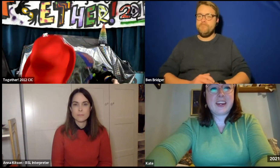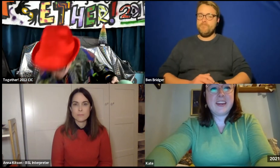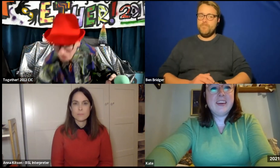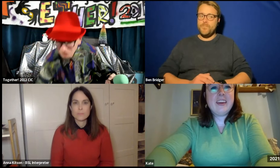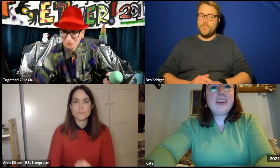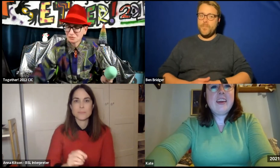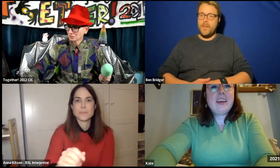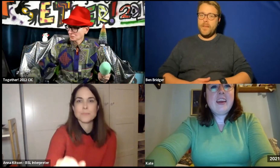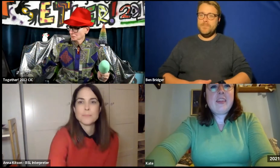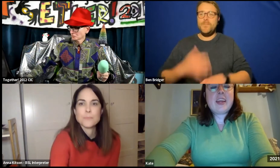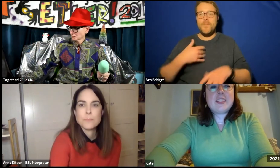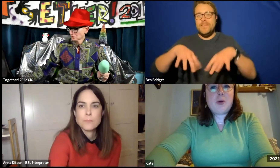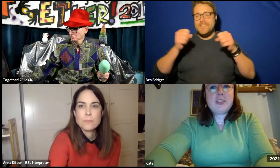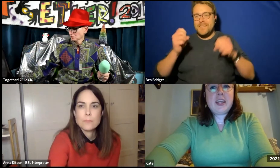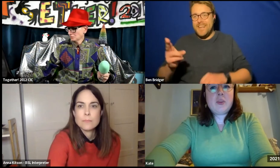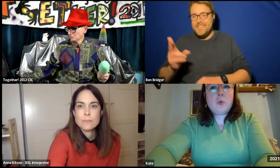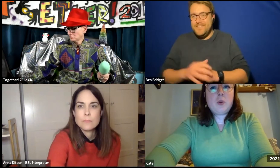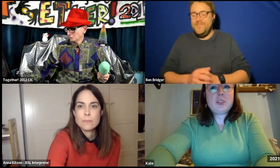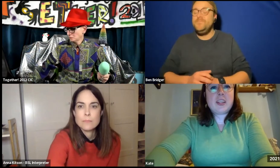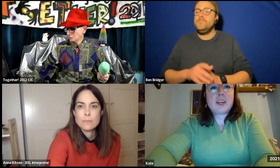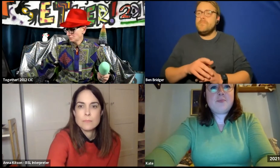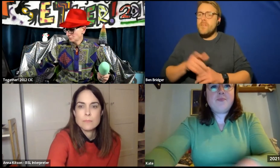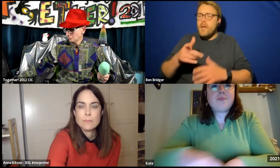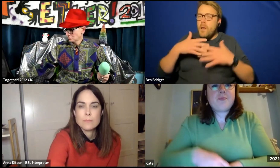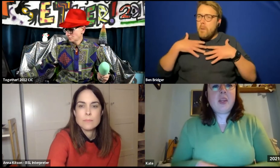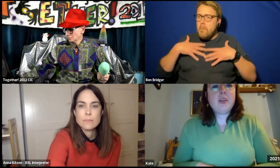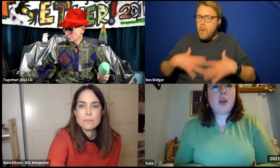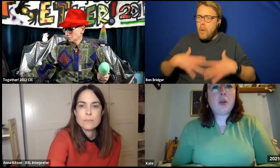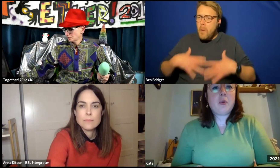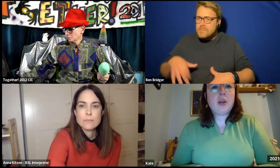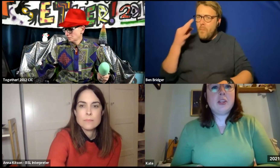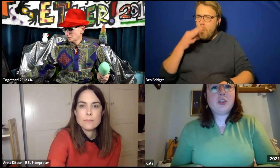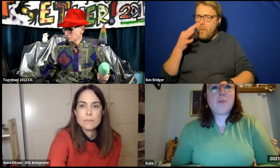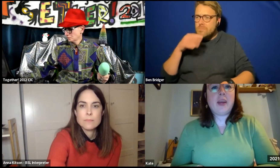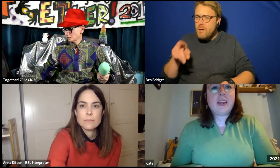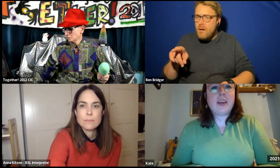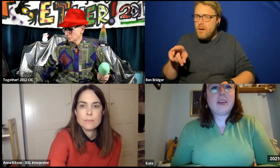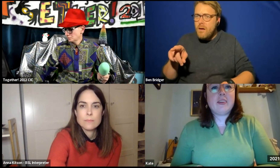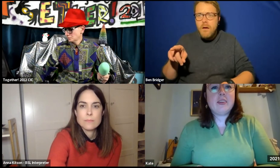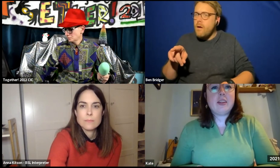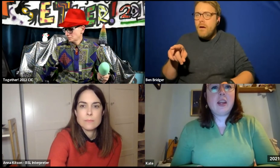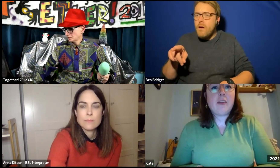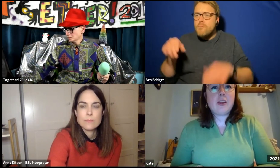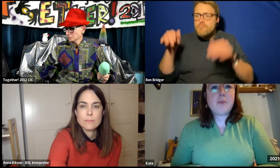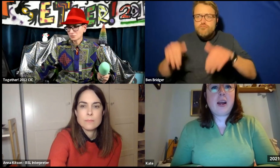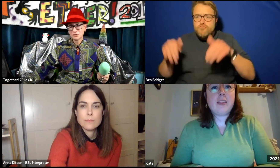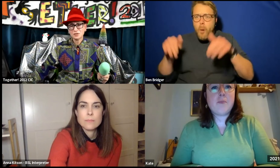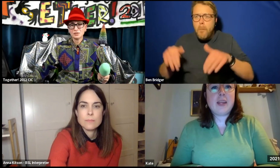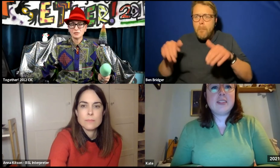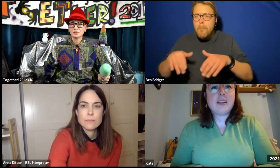Sorry. There's a body in the water No, a shop mannequin Nothing behind the painted eyes